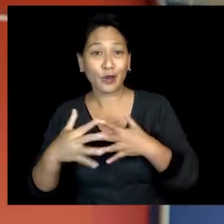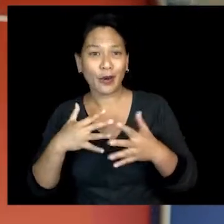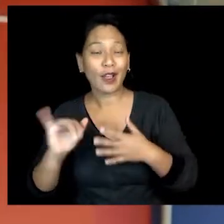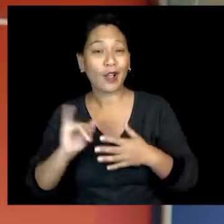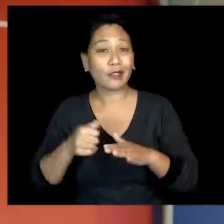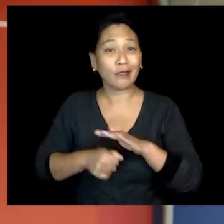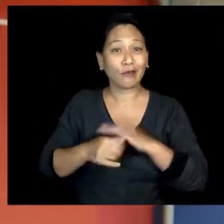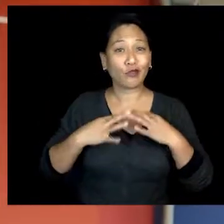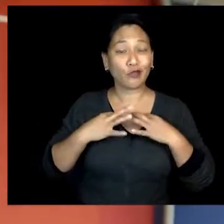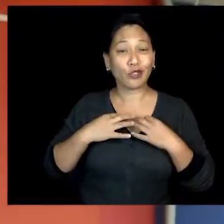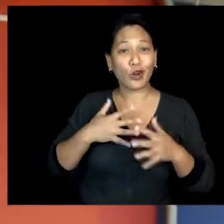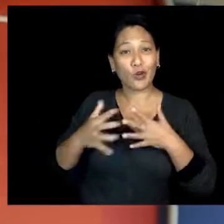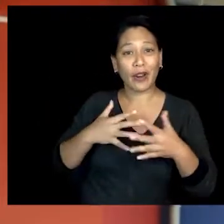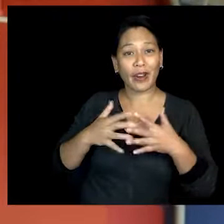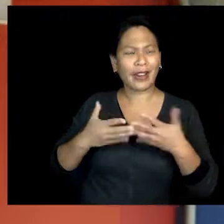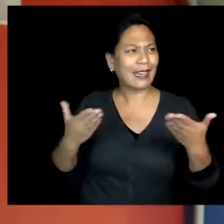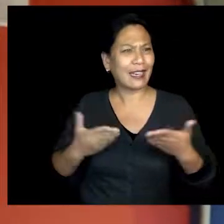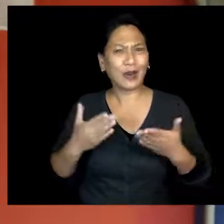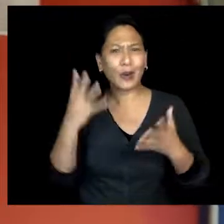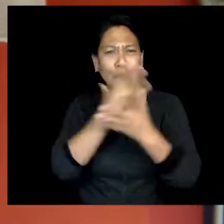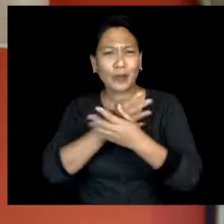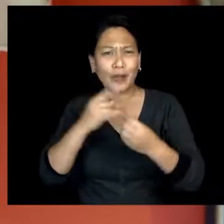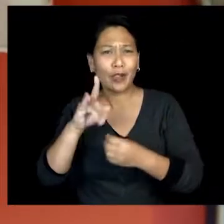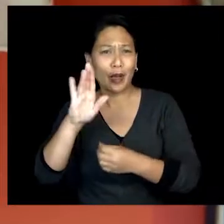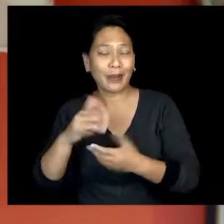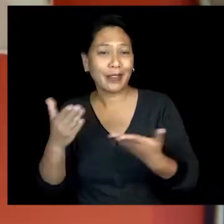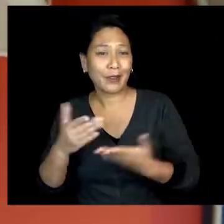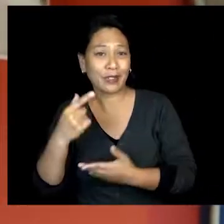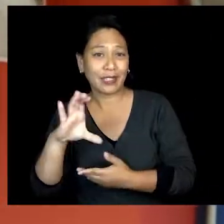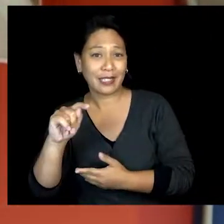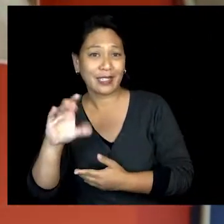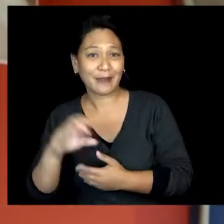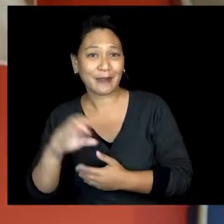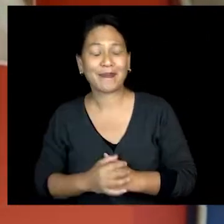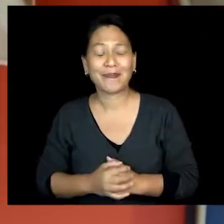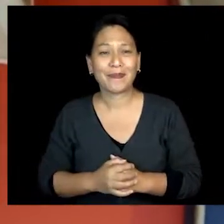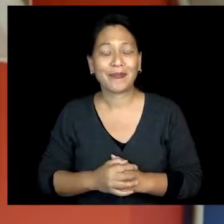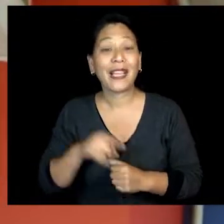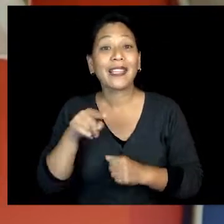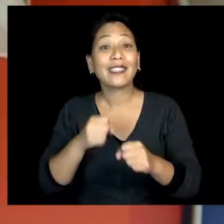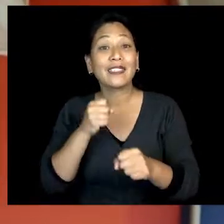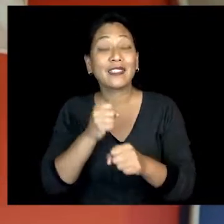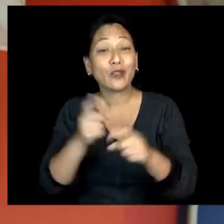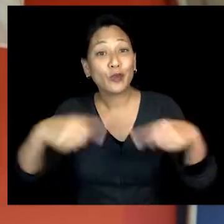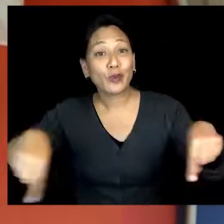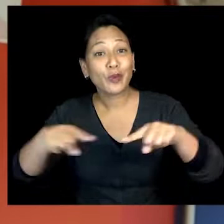and a gray dress shirt. And I'm standing in one of GCTC's beautiful bright lobbies. This year, we are going to be bringing you back